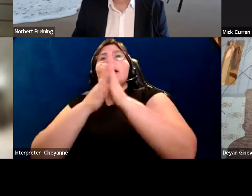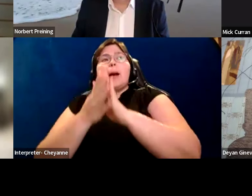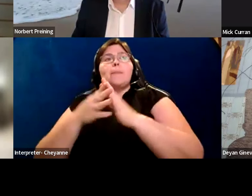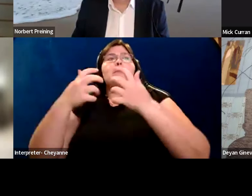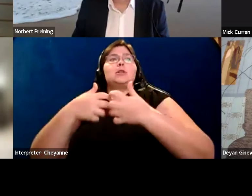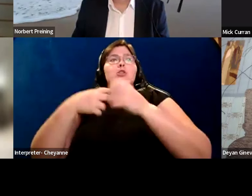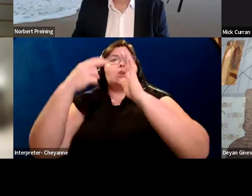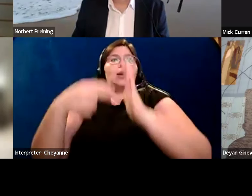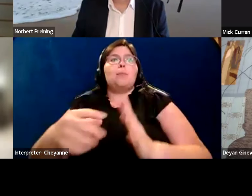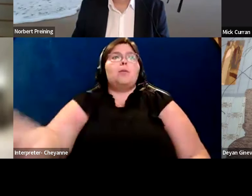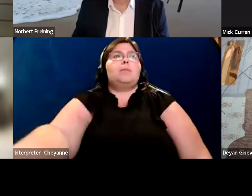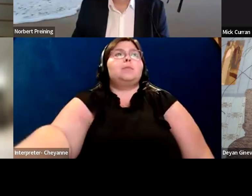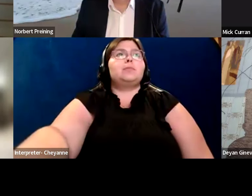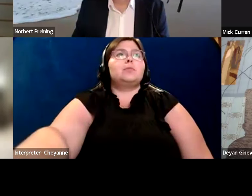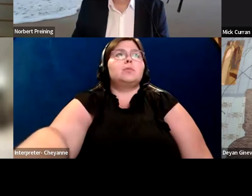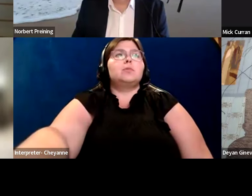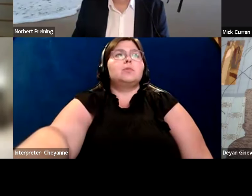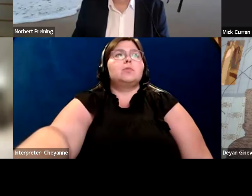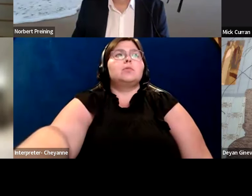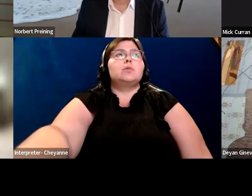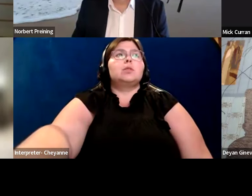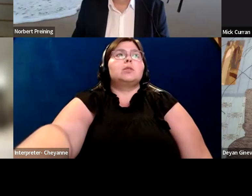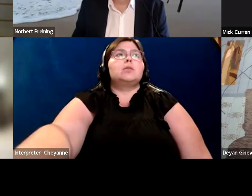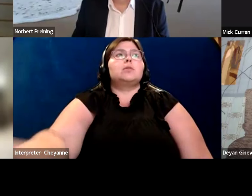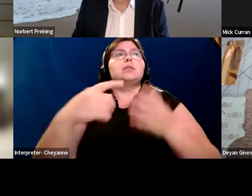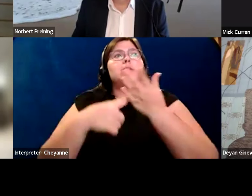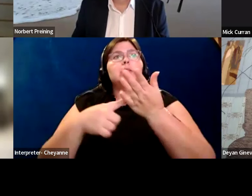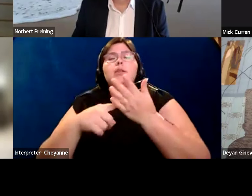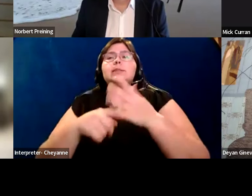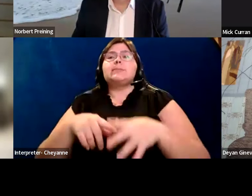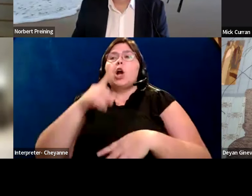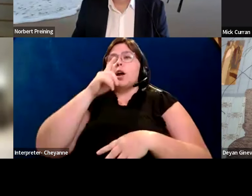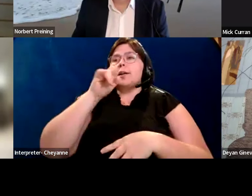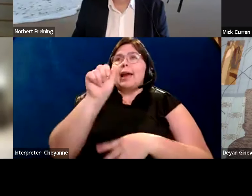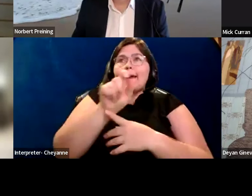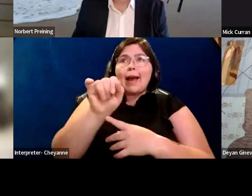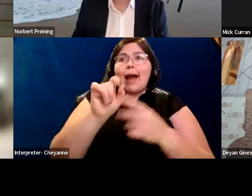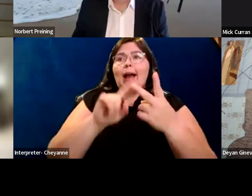search, artificial intelligence, and nowadays, accessibility.